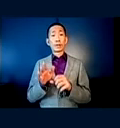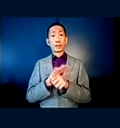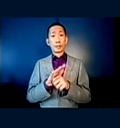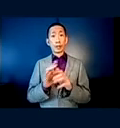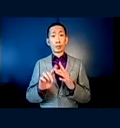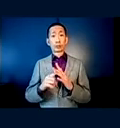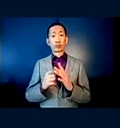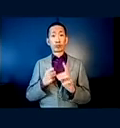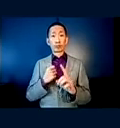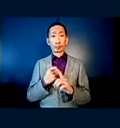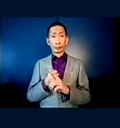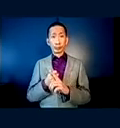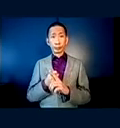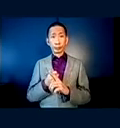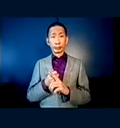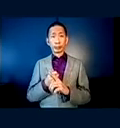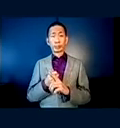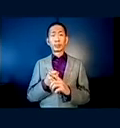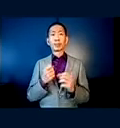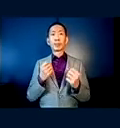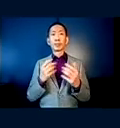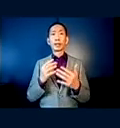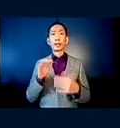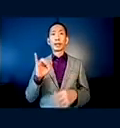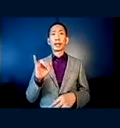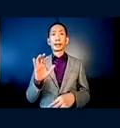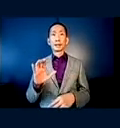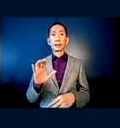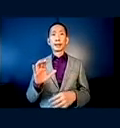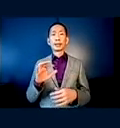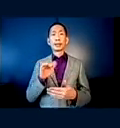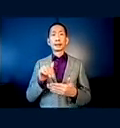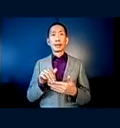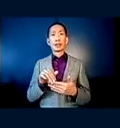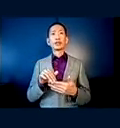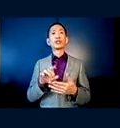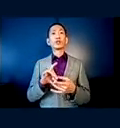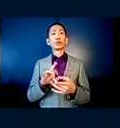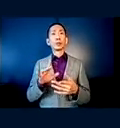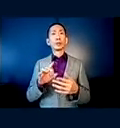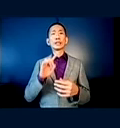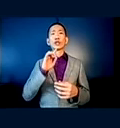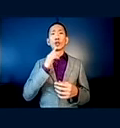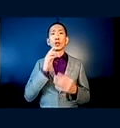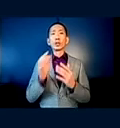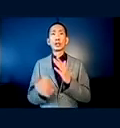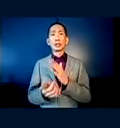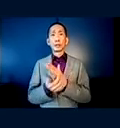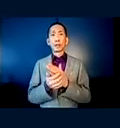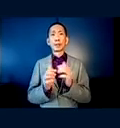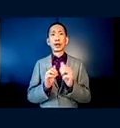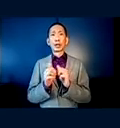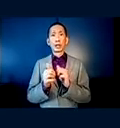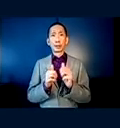ONE OF THE FIRST THINGS HAPPENED